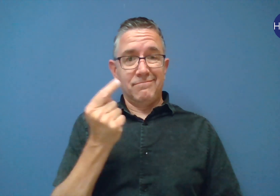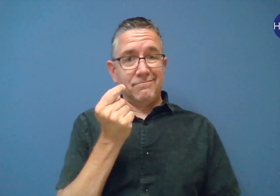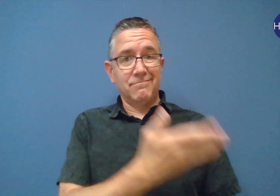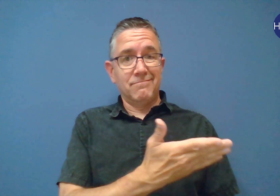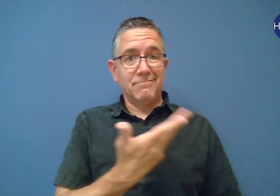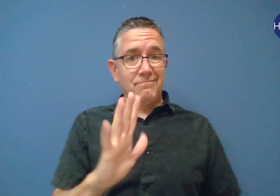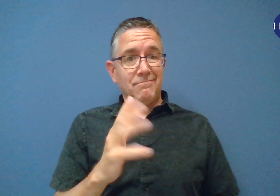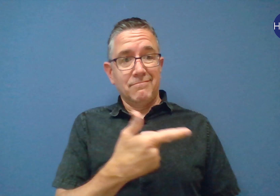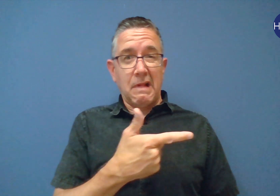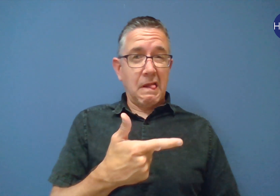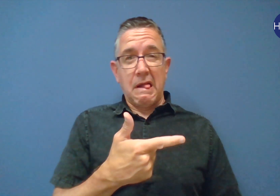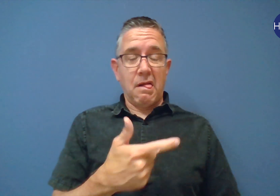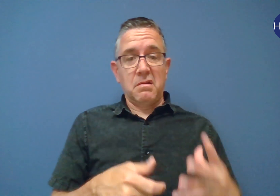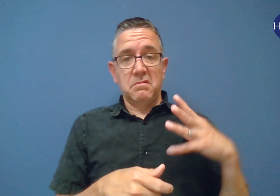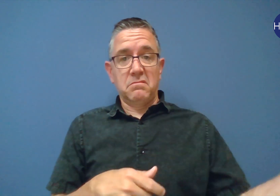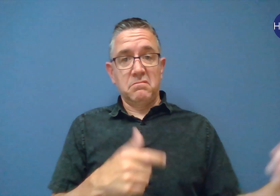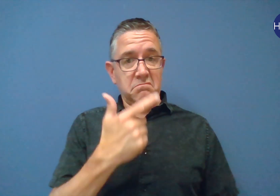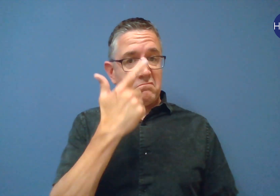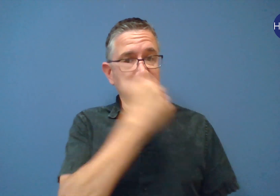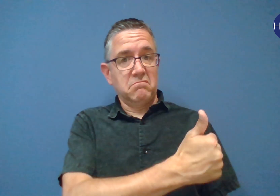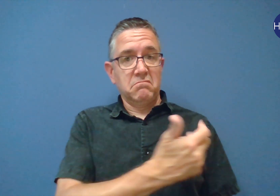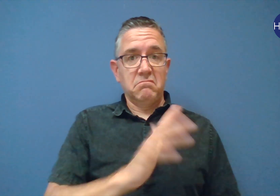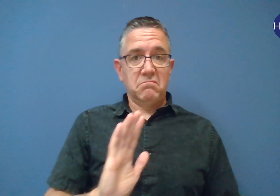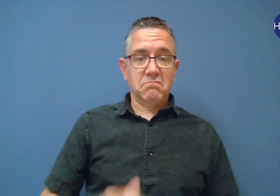If they are not happy, they can leave anytime.